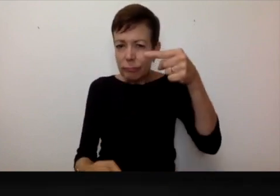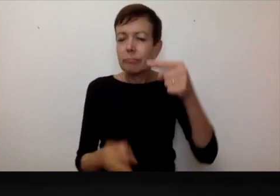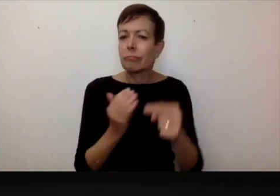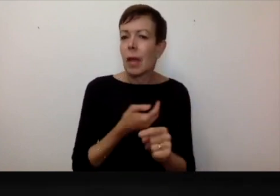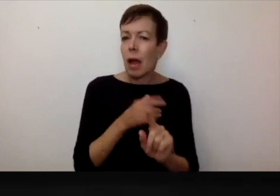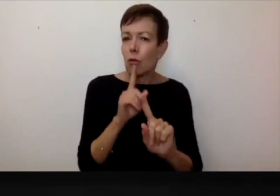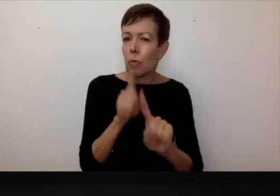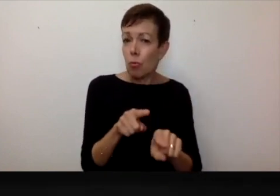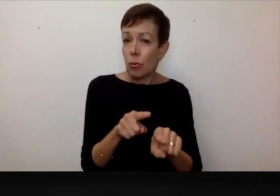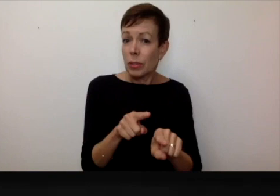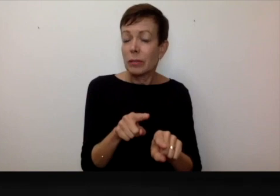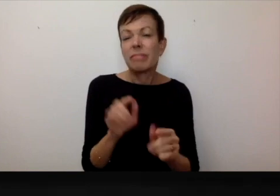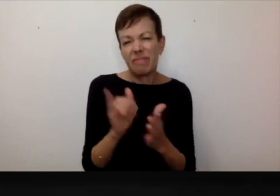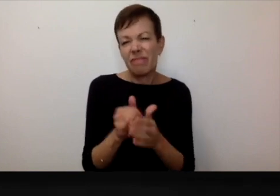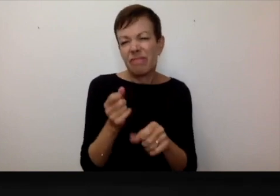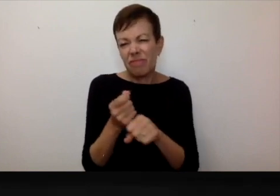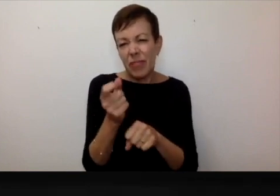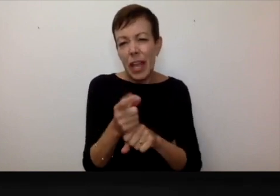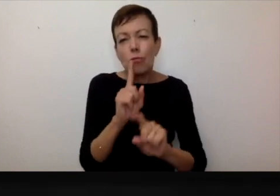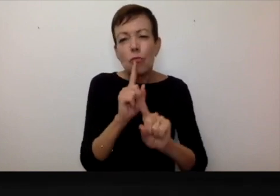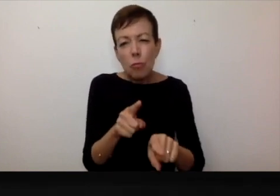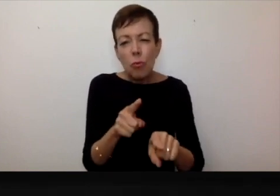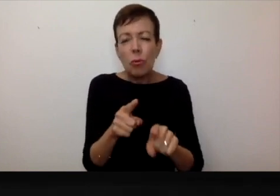so that's our annual report that reports on all of our programs